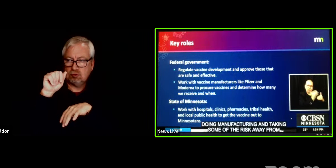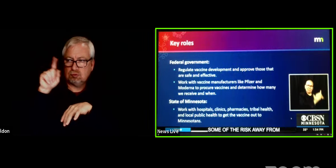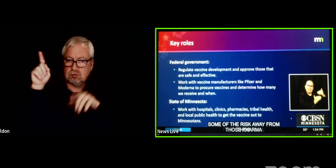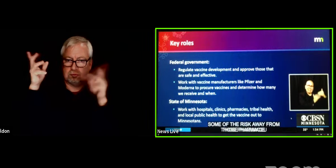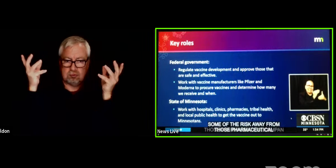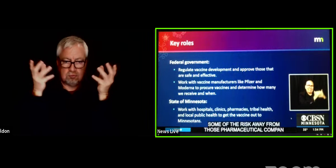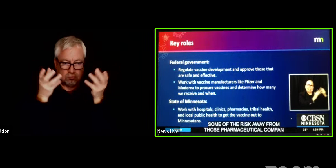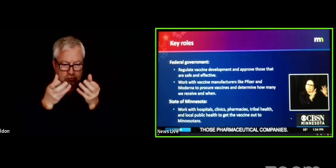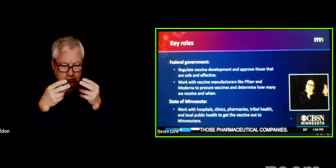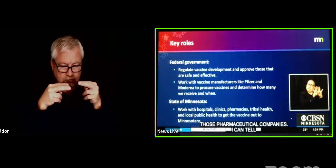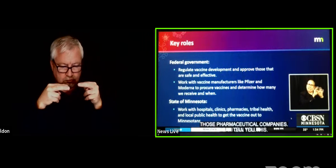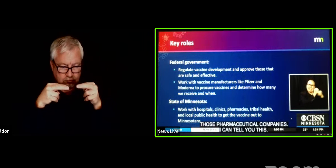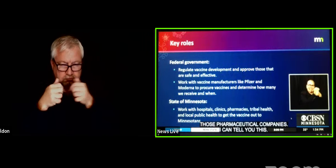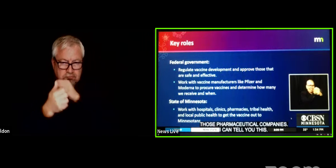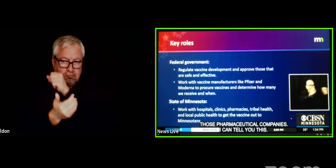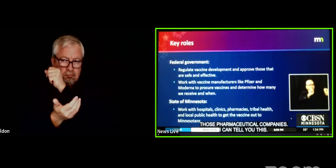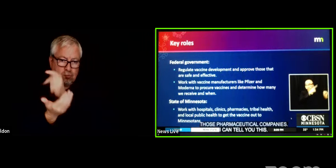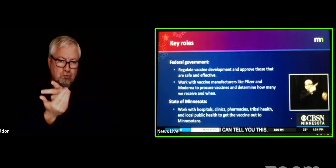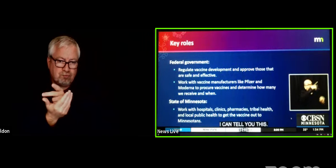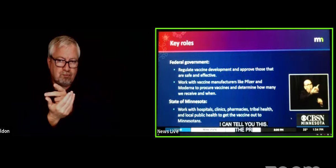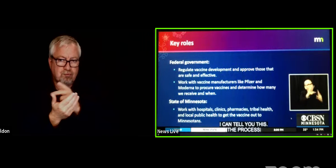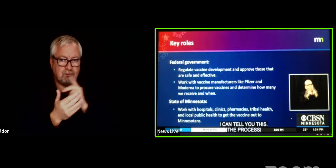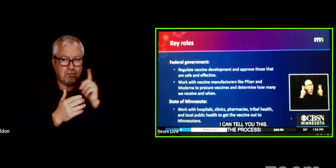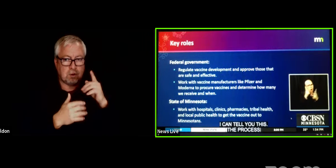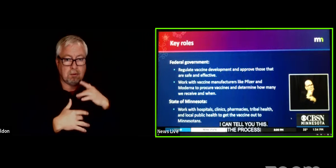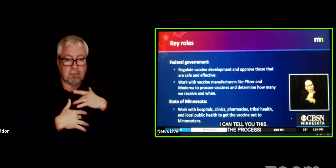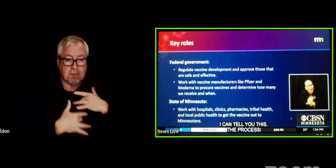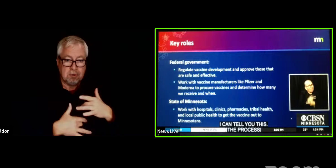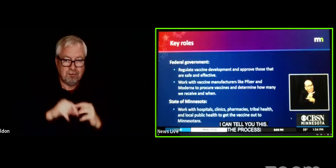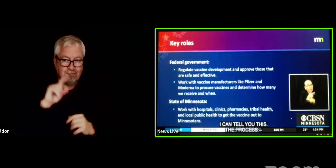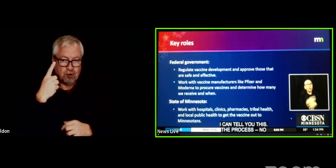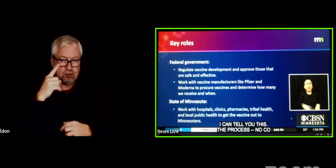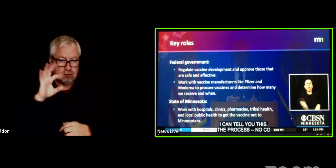IS, I BELIEVE, AS WE SPEAK TODAY, IS FINALIZING SOME OF